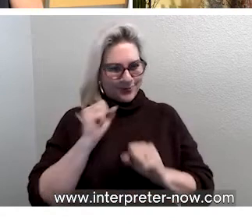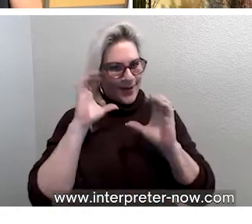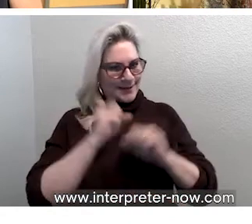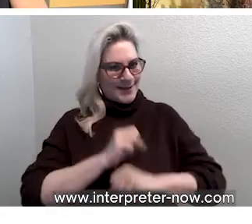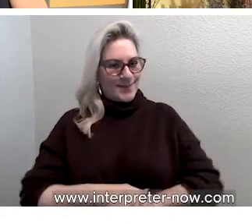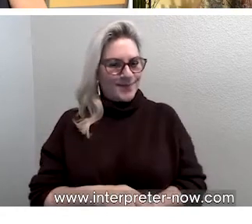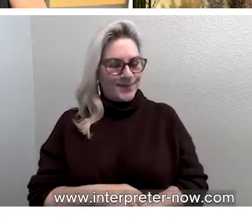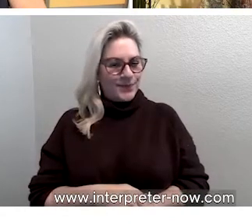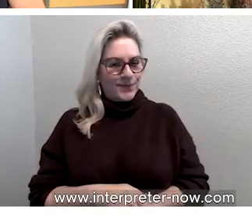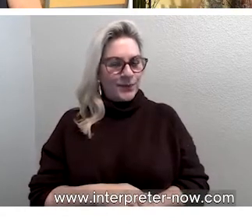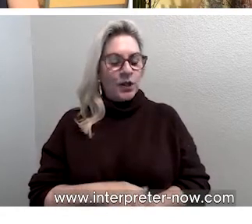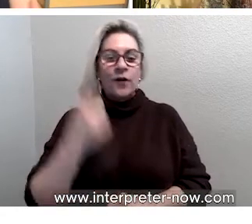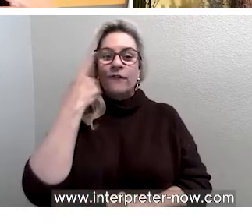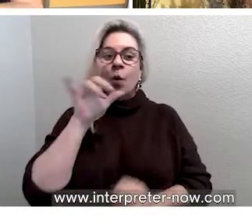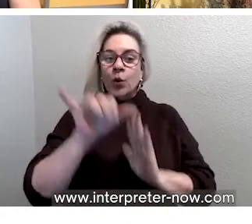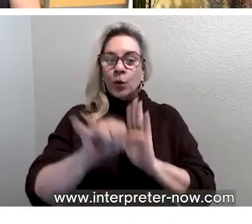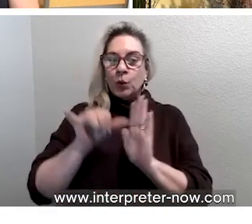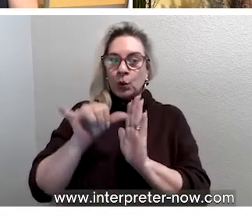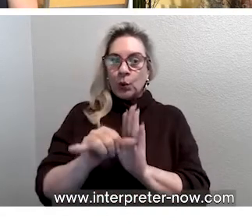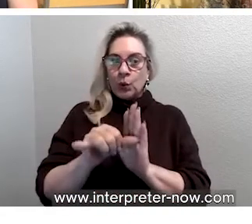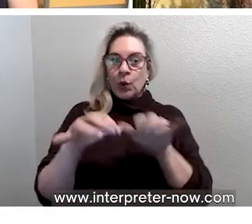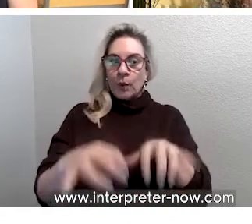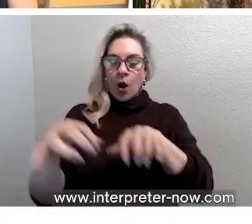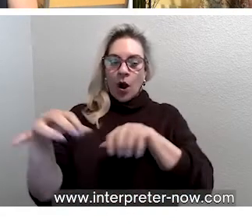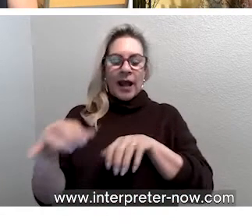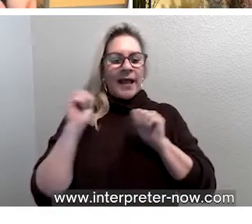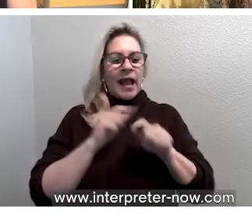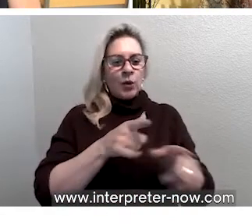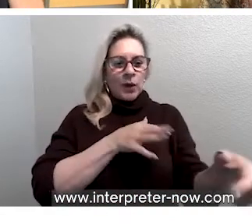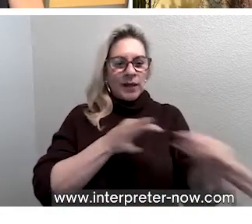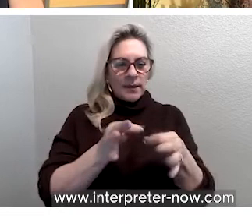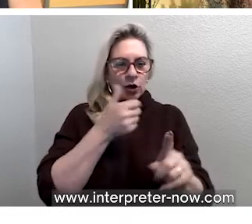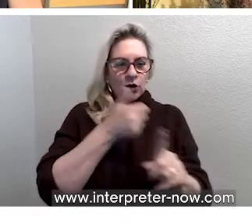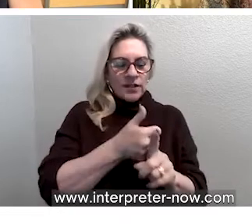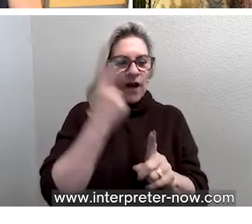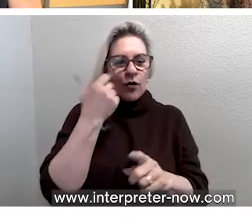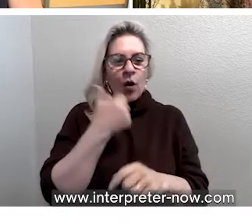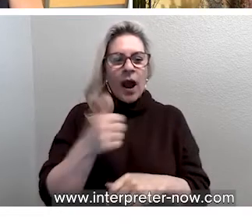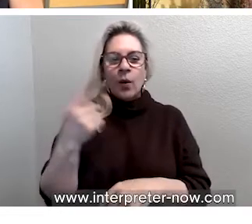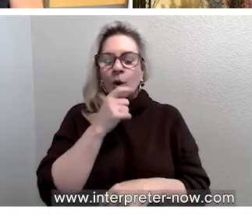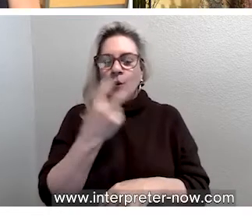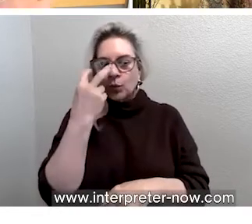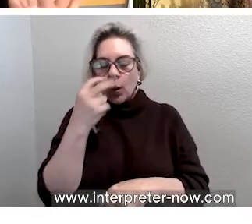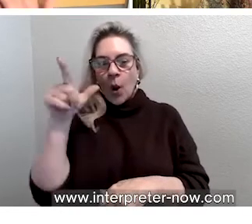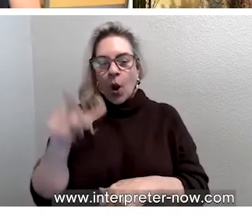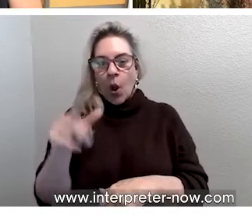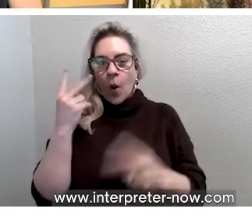For our YouTube audience, will you just join me in describing ourselves for anybody who is blind or low vision? I'll start.